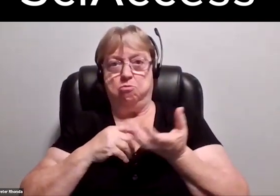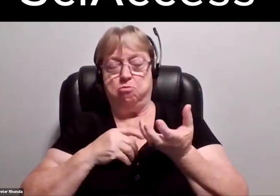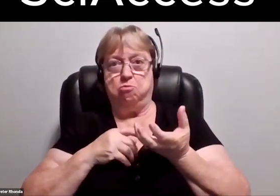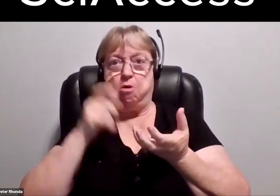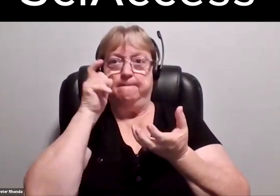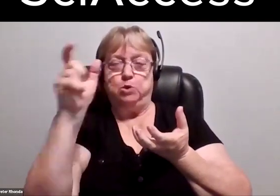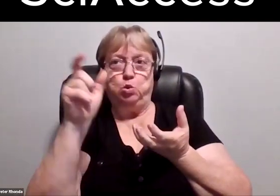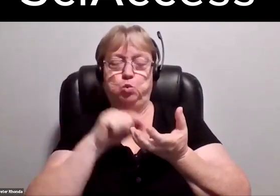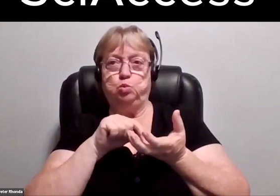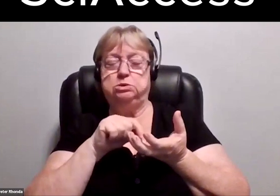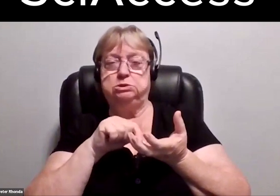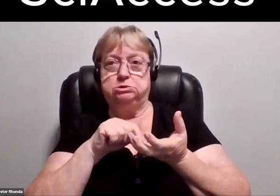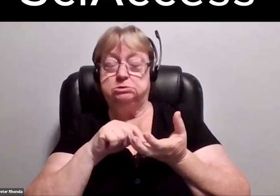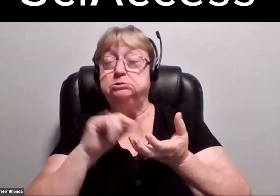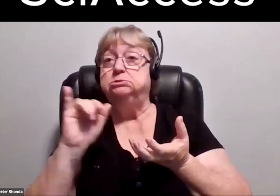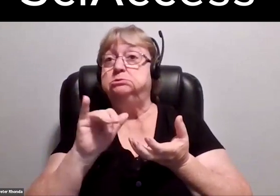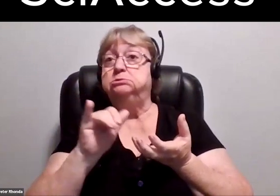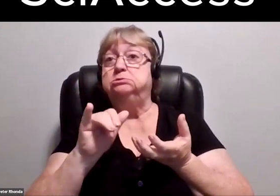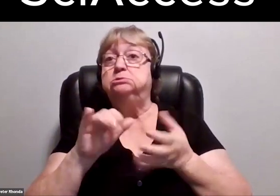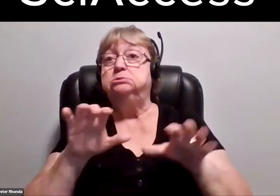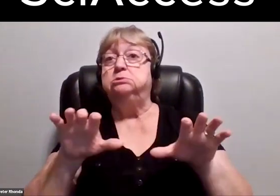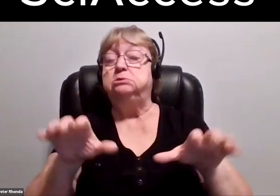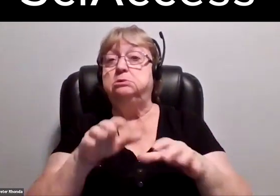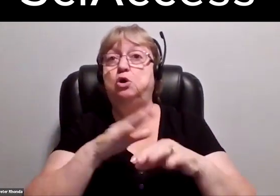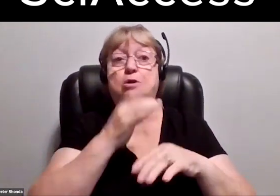We also do an activity on light and energy using